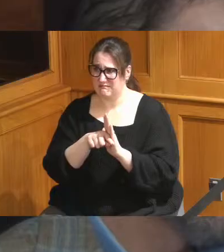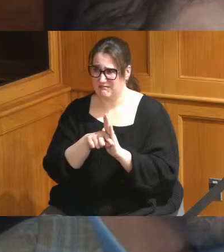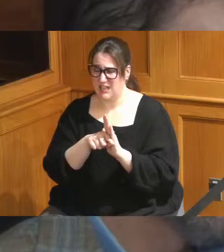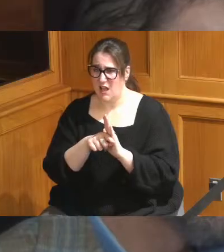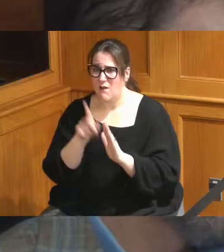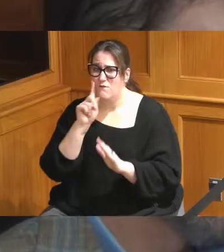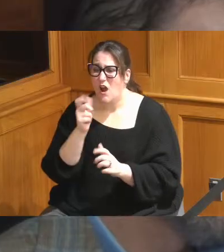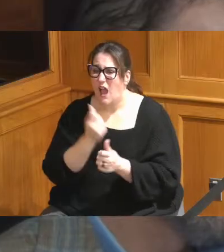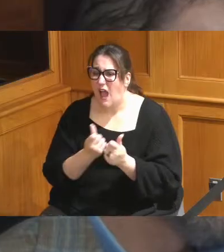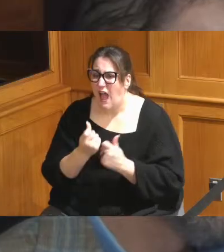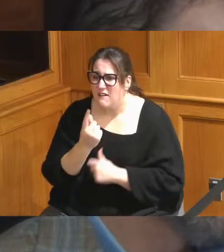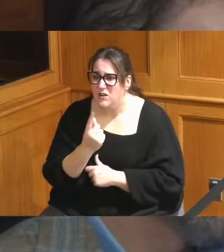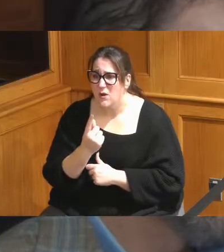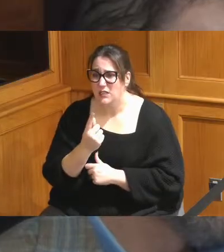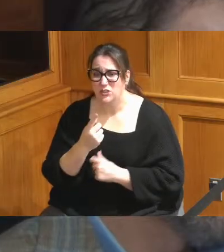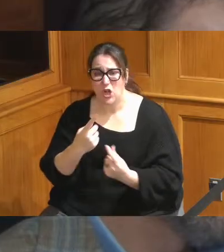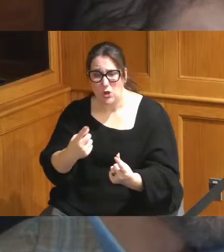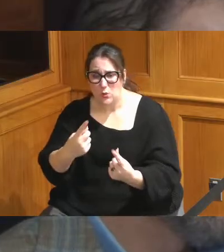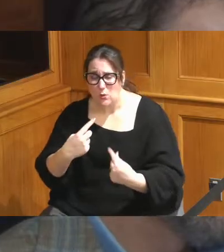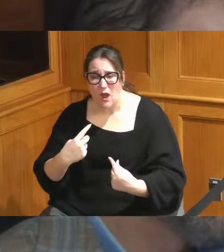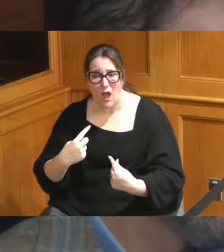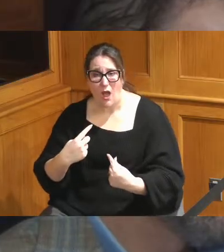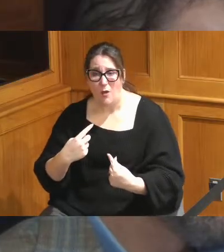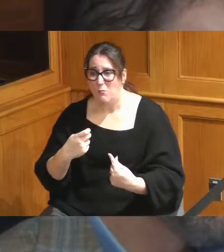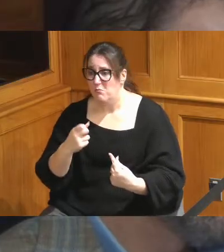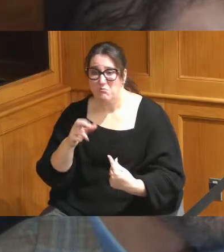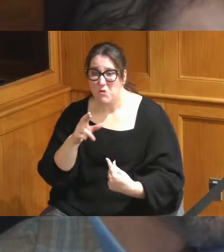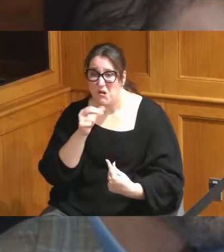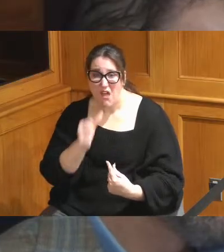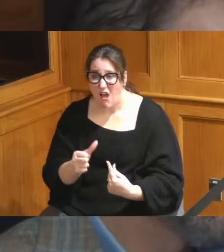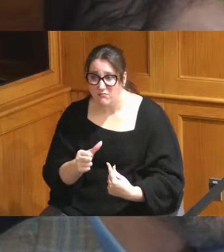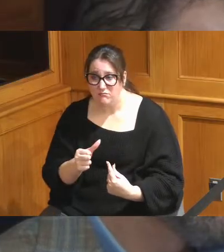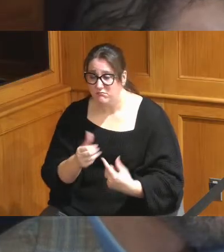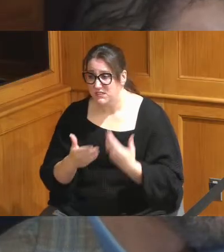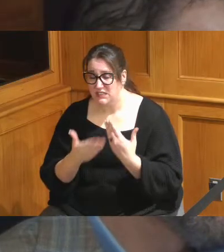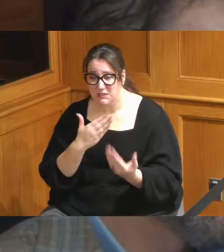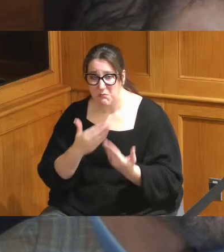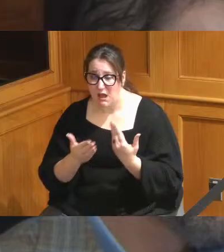County, whether you come down to the banks or not, you're tied up on the debt. So, I want to look at